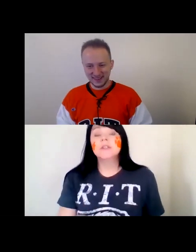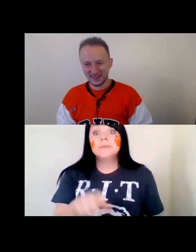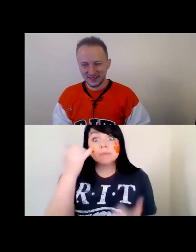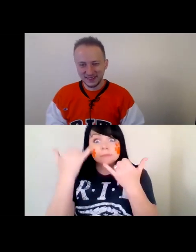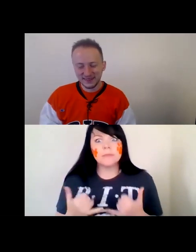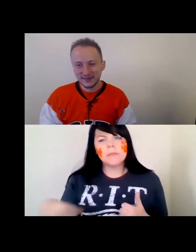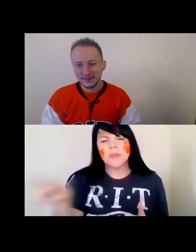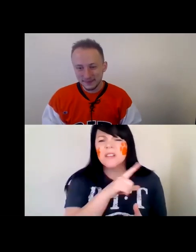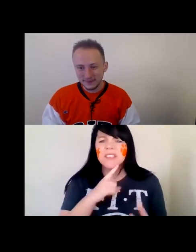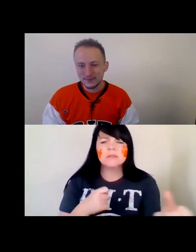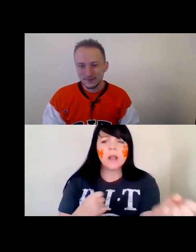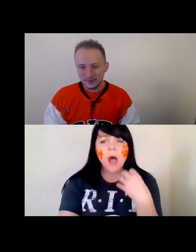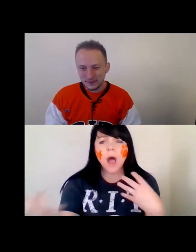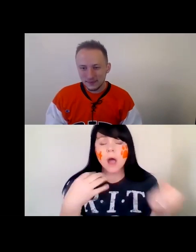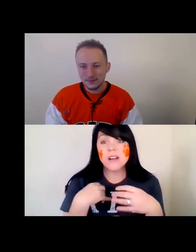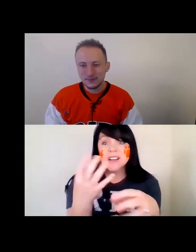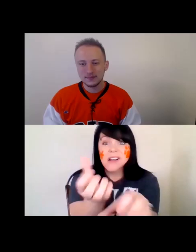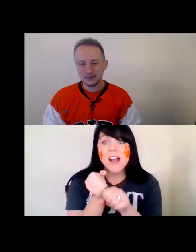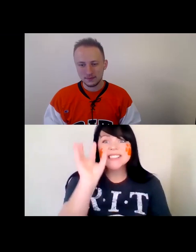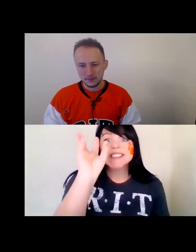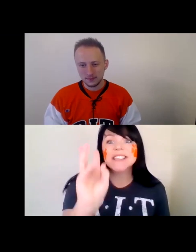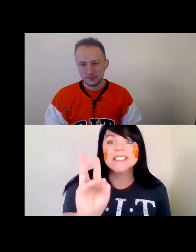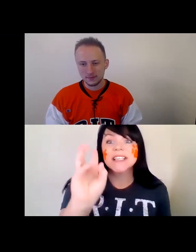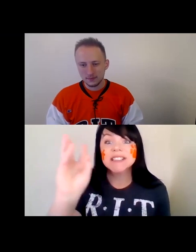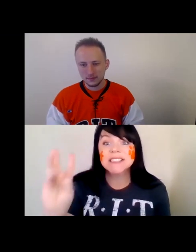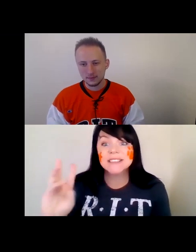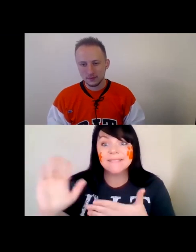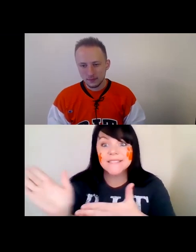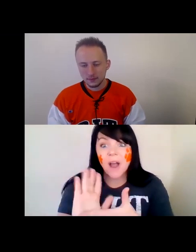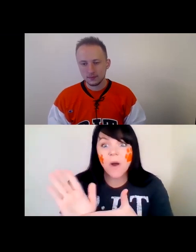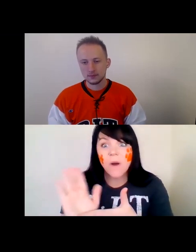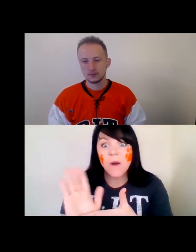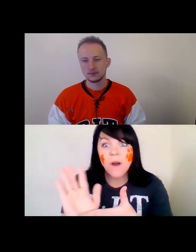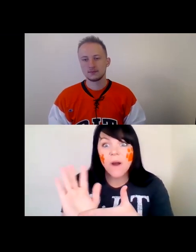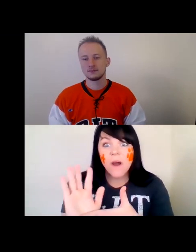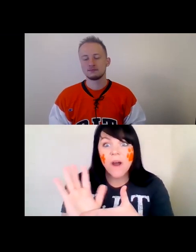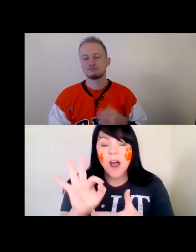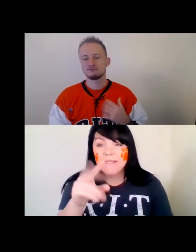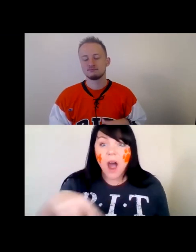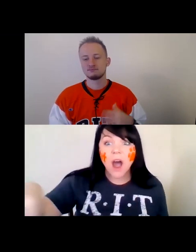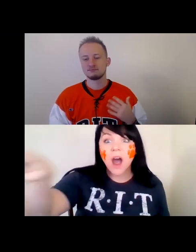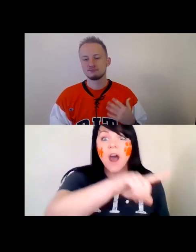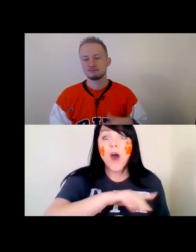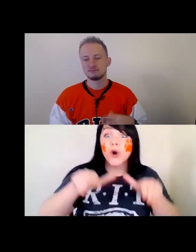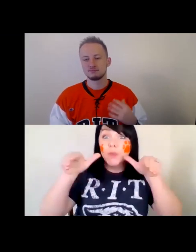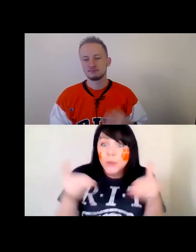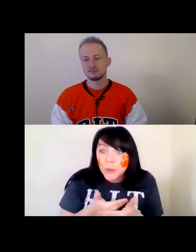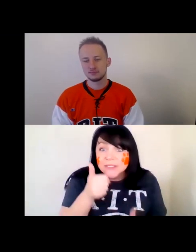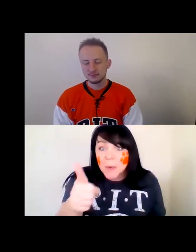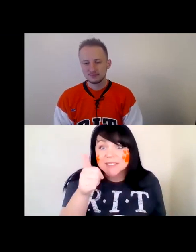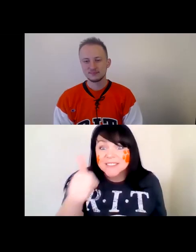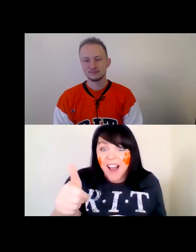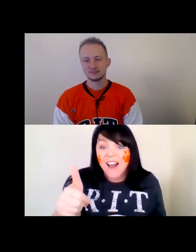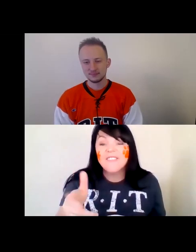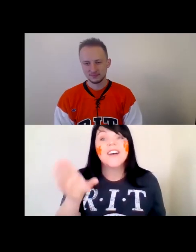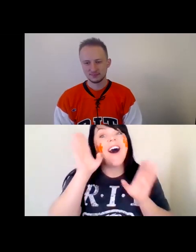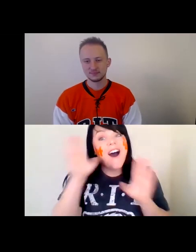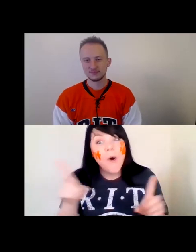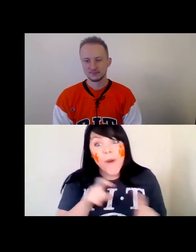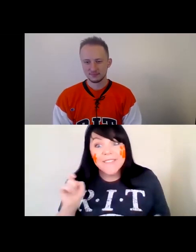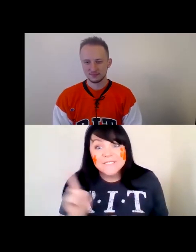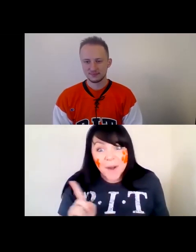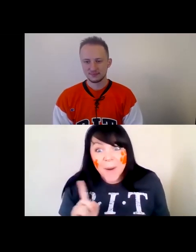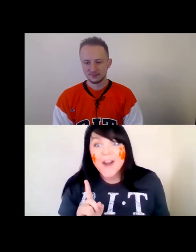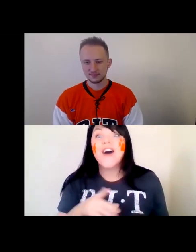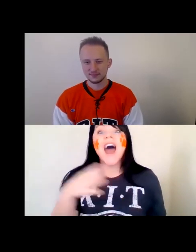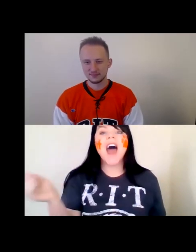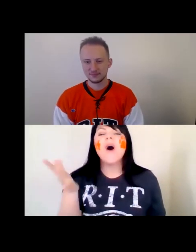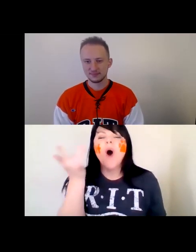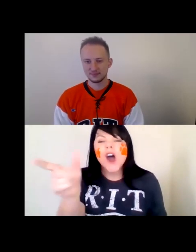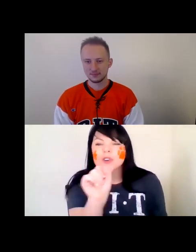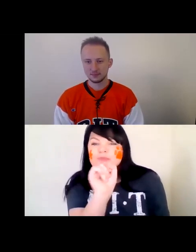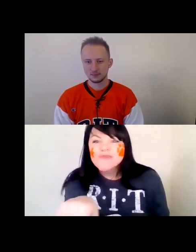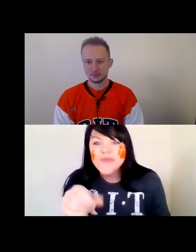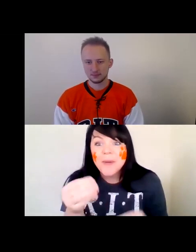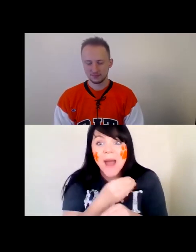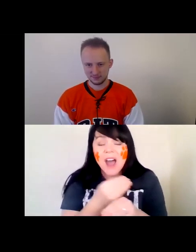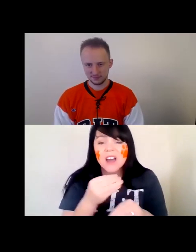Michelle: We got 66 videos from middle schoolers, introducing yourself, telling us where you are from, why you love math,